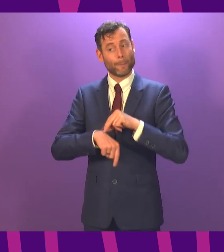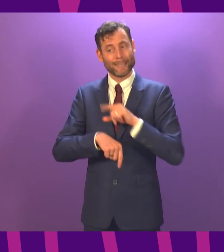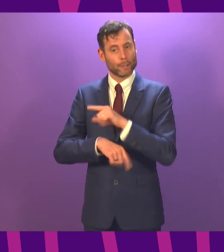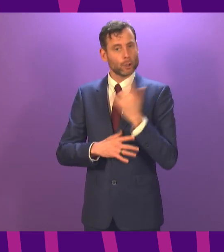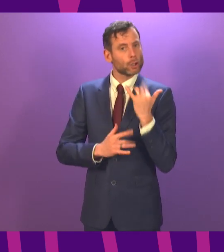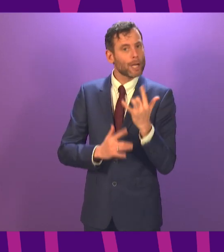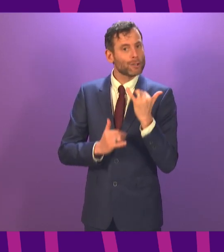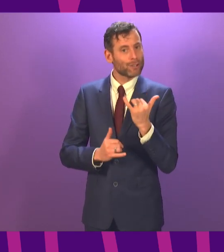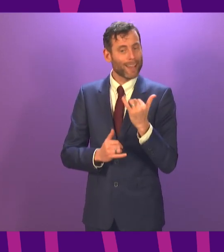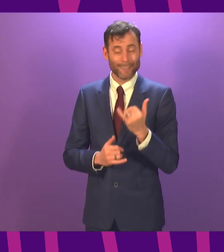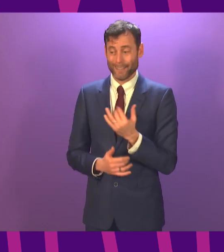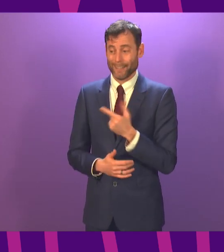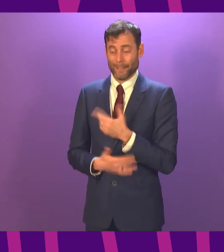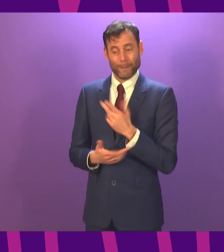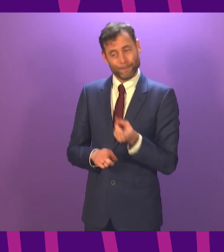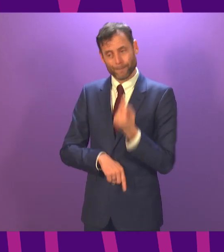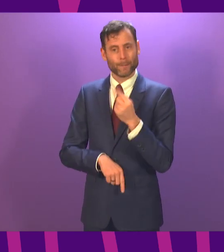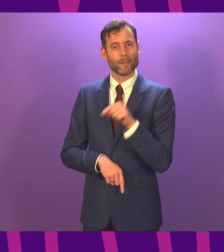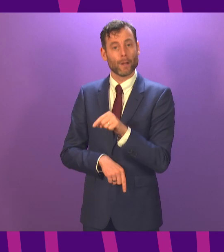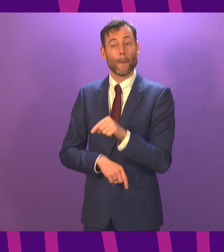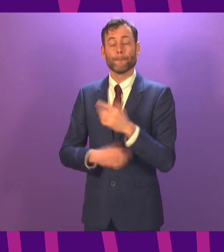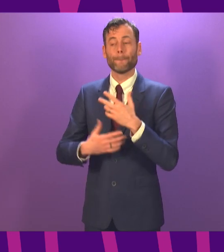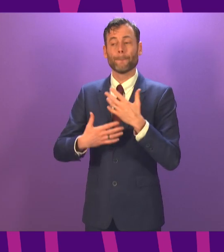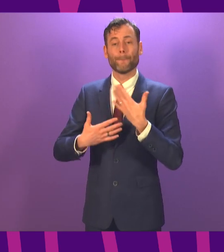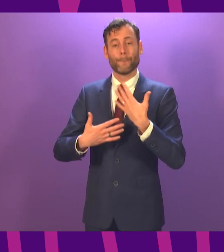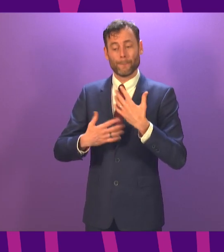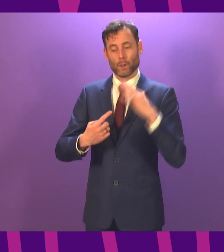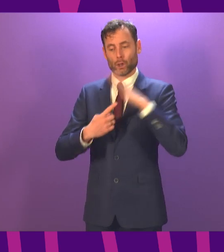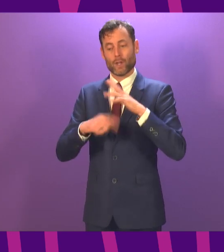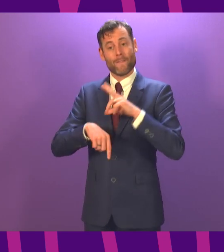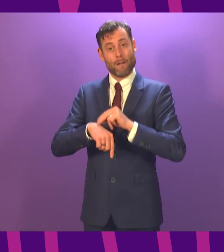the chief constable joined me for one of the daily updates earlier in the week, he set